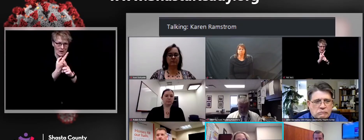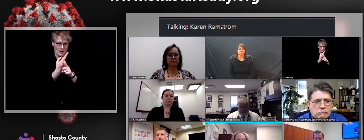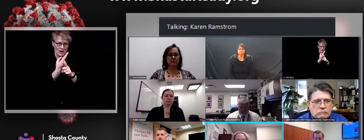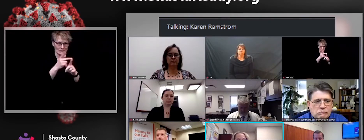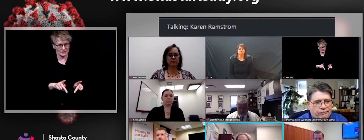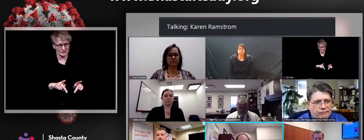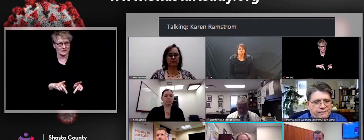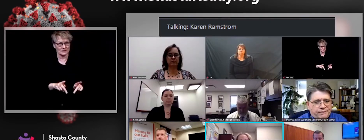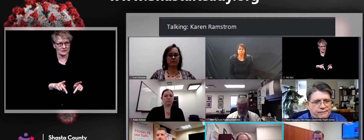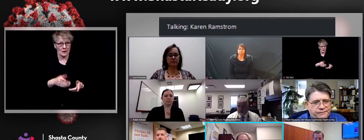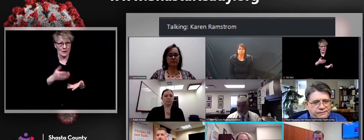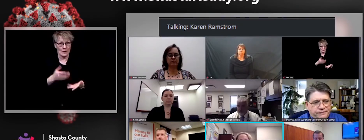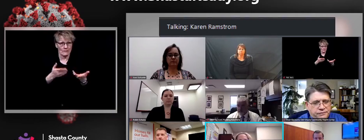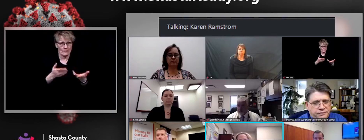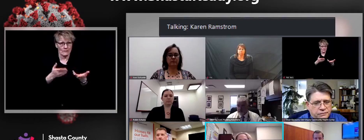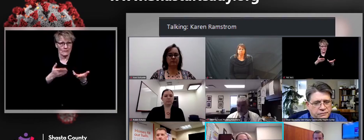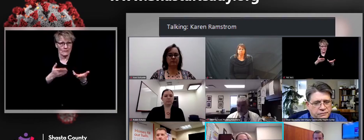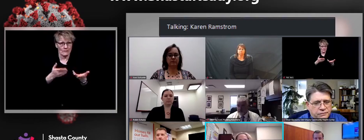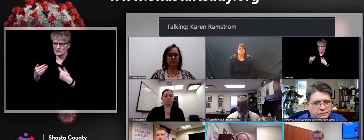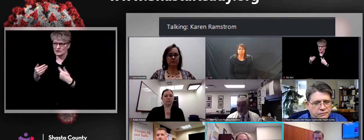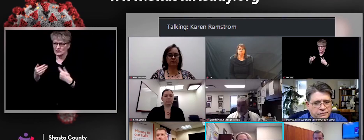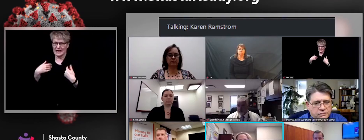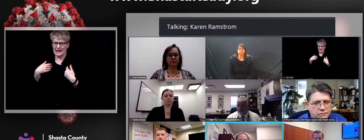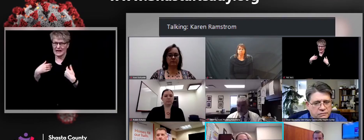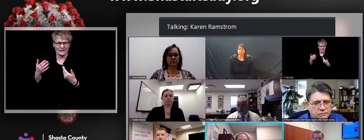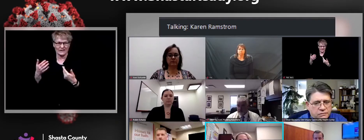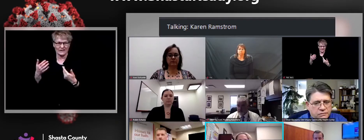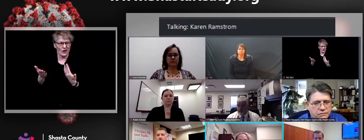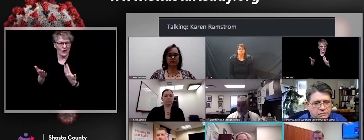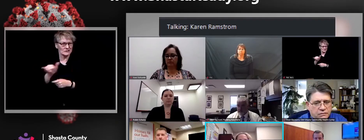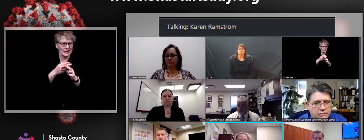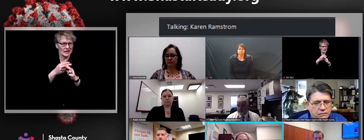and age, date of birth of another individual, and so that's how that information's used.